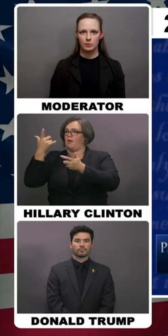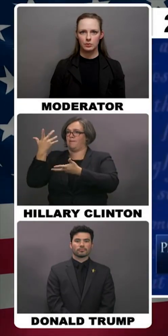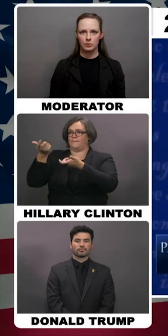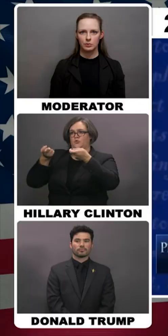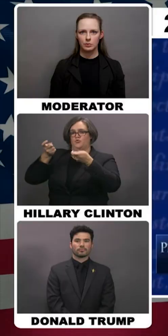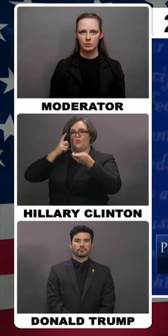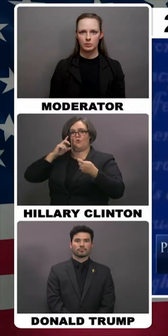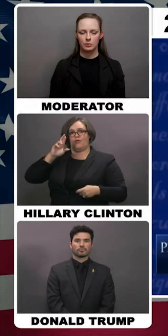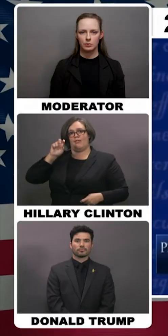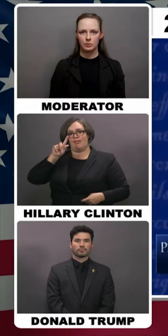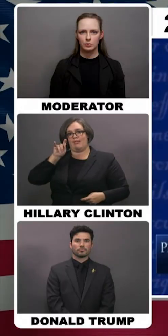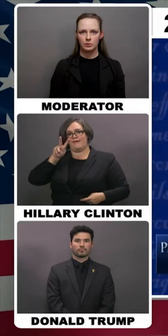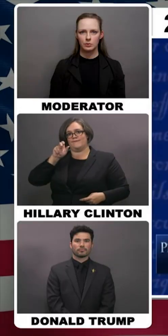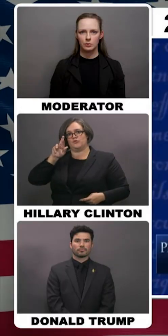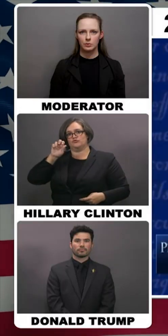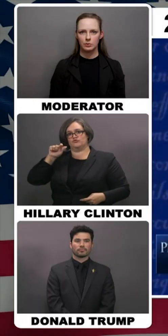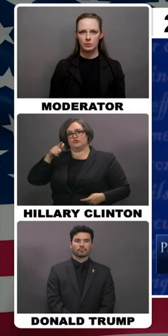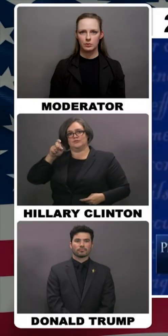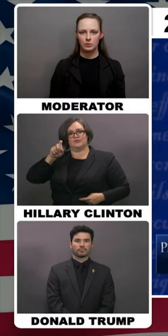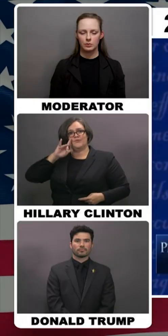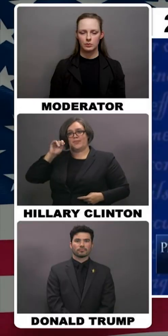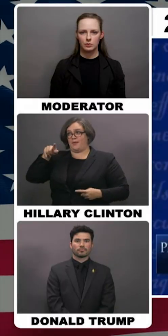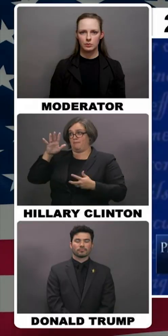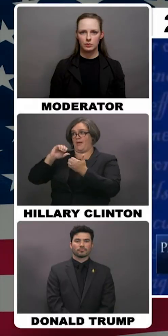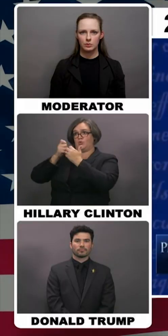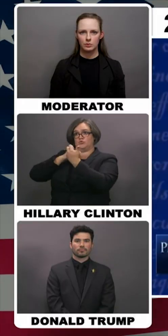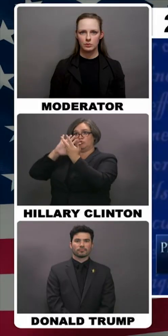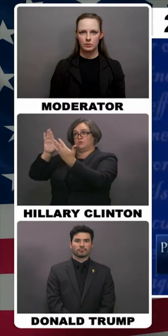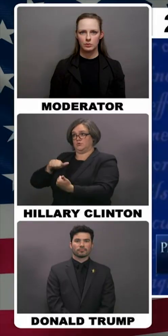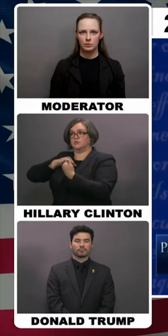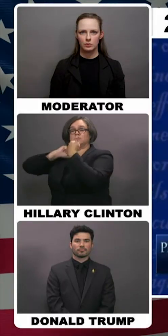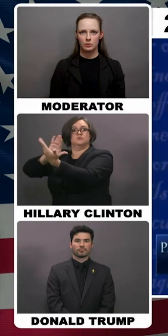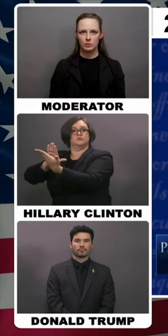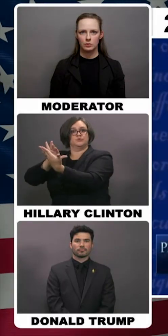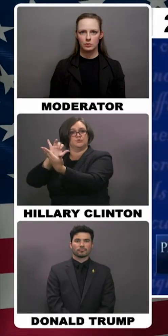And we have to work more closely with our partners and allies on the ground.